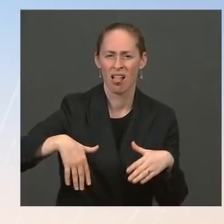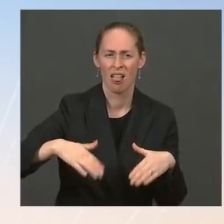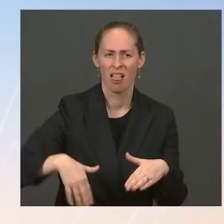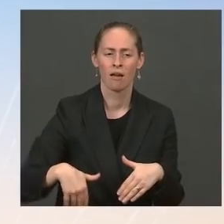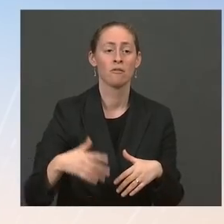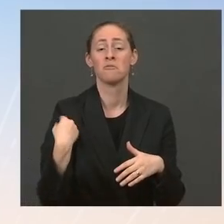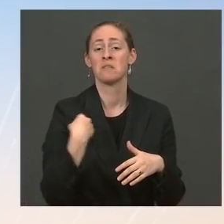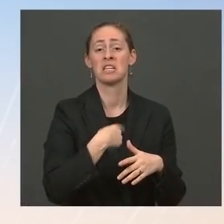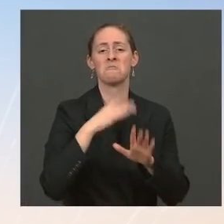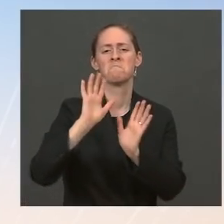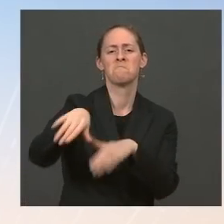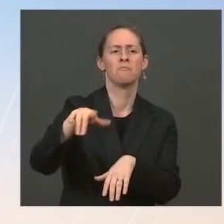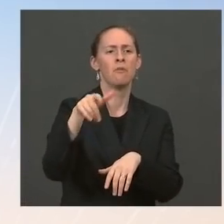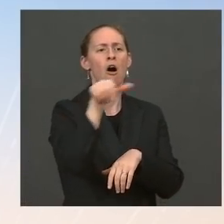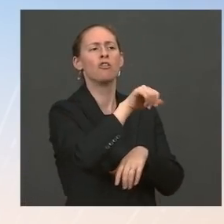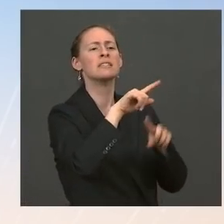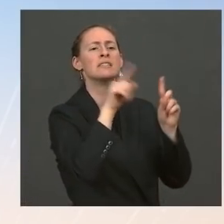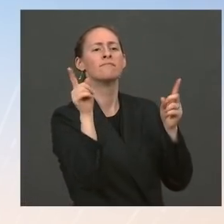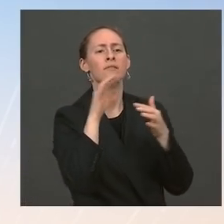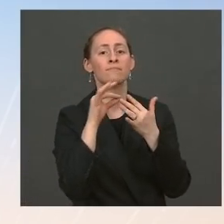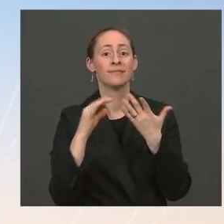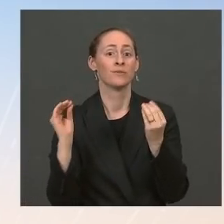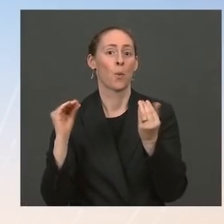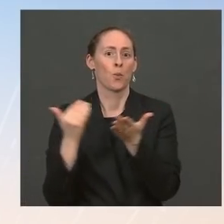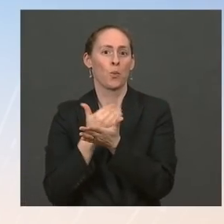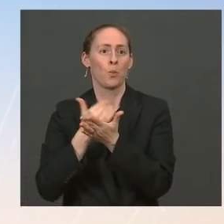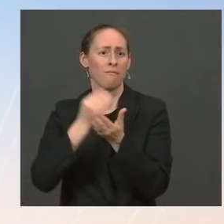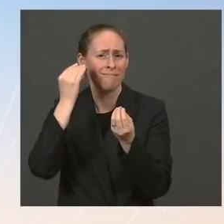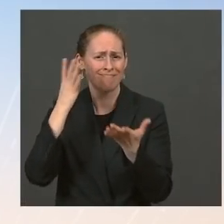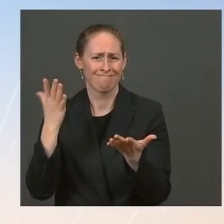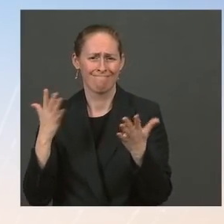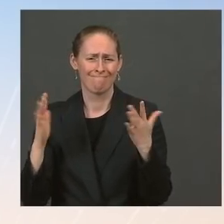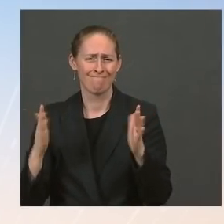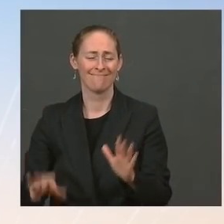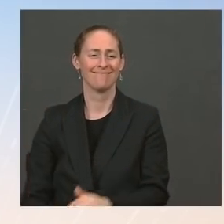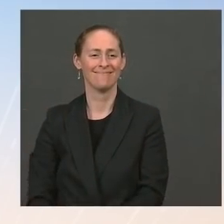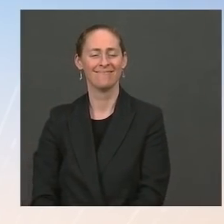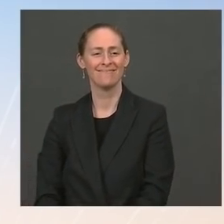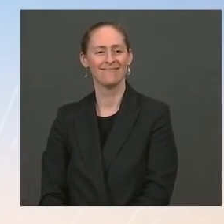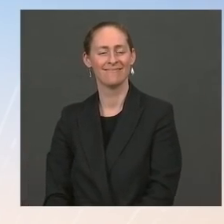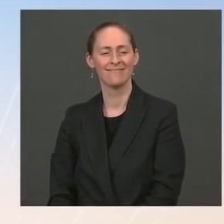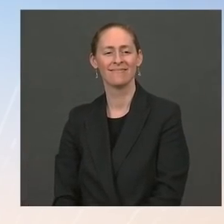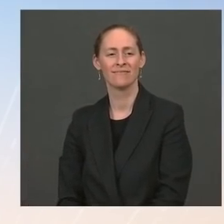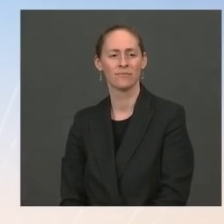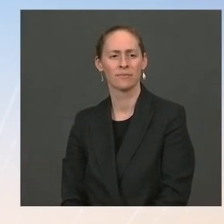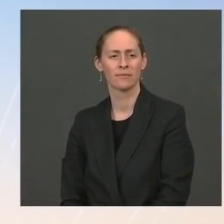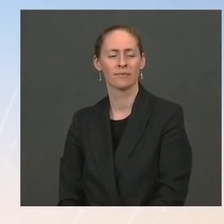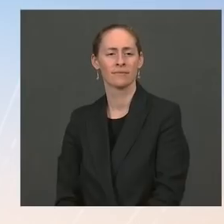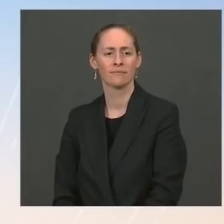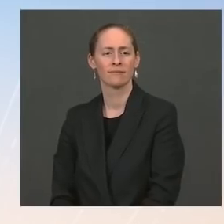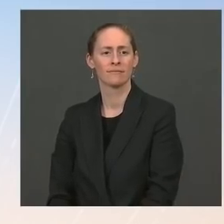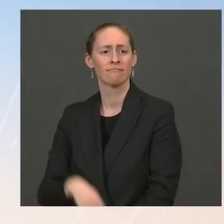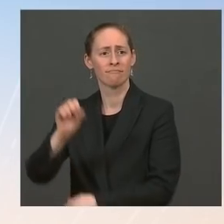don't have anything more to preview for you today. But certainly lowering the cast [sic] -- the cost of gasoline -- something that people around the world,